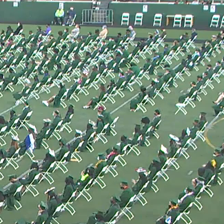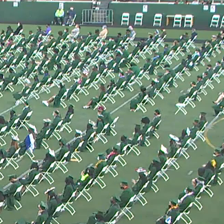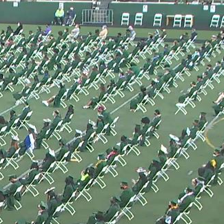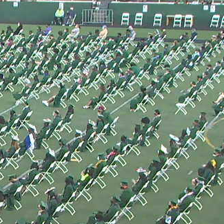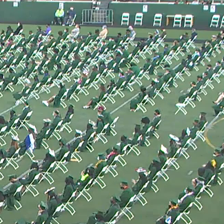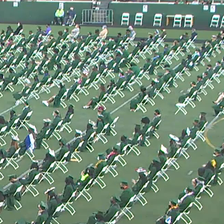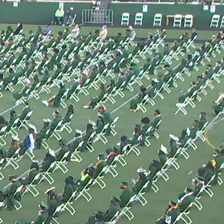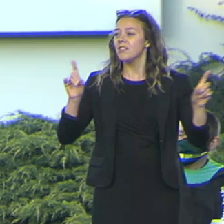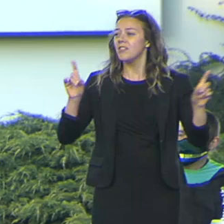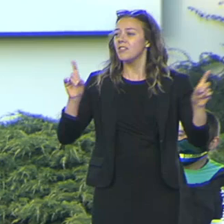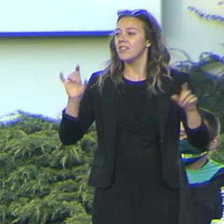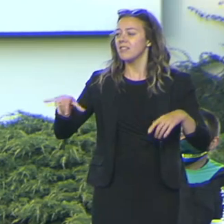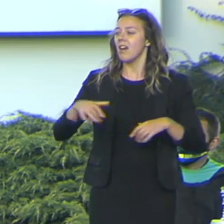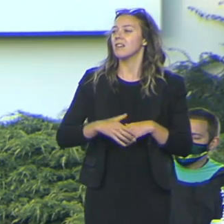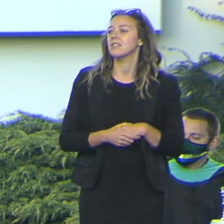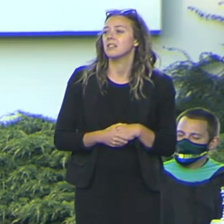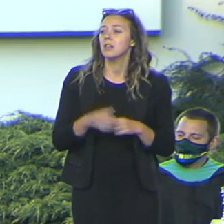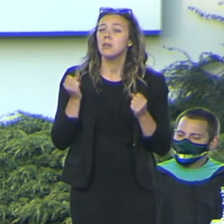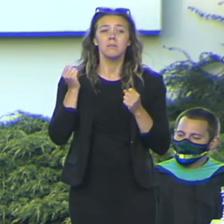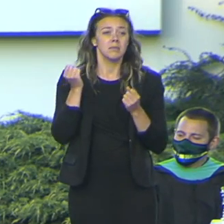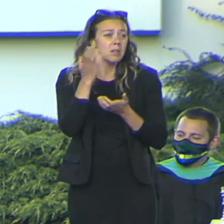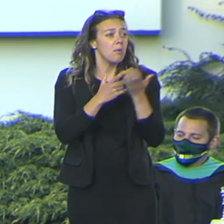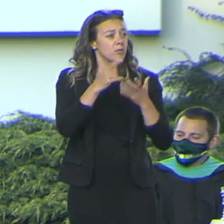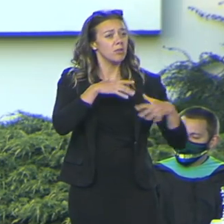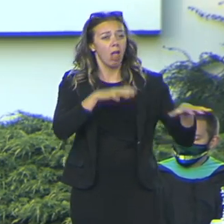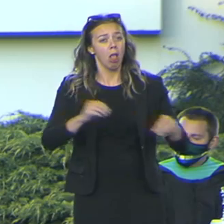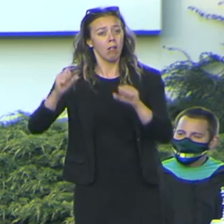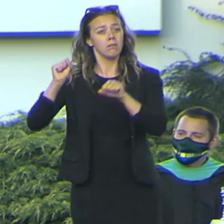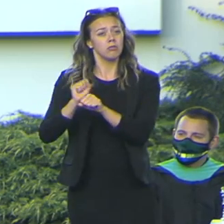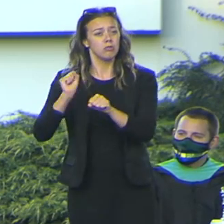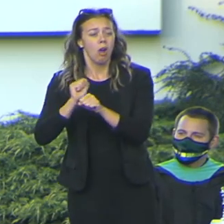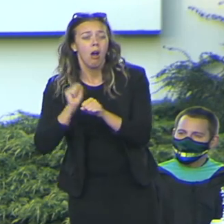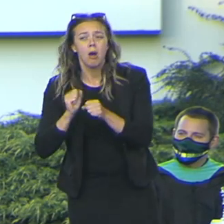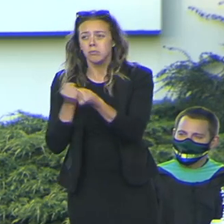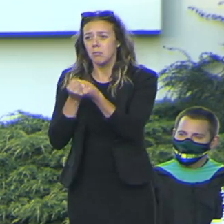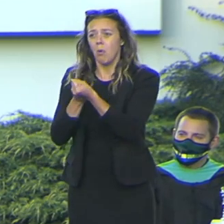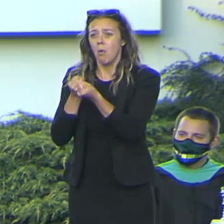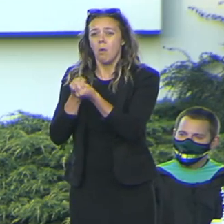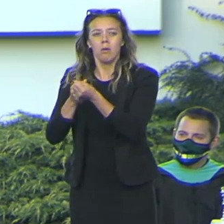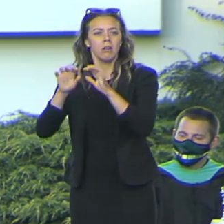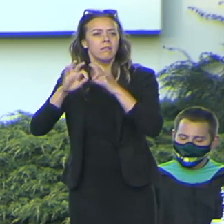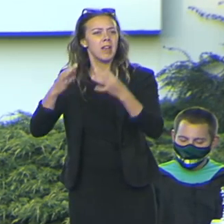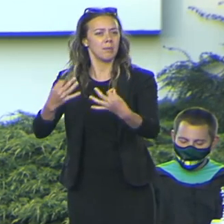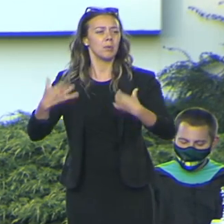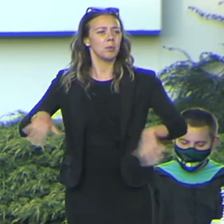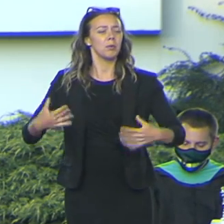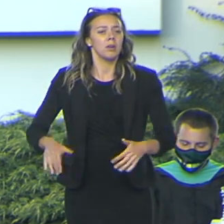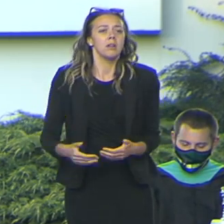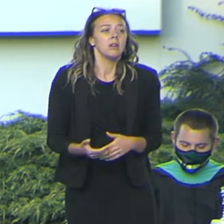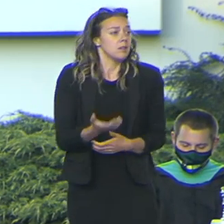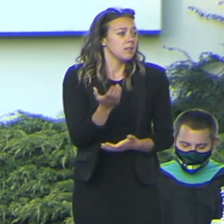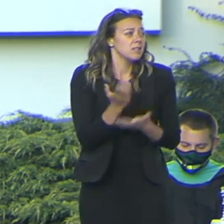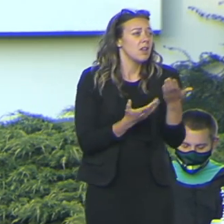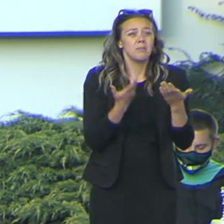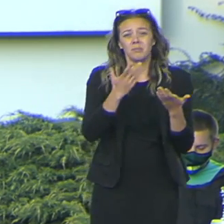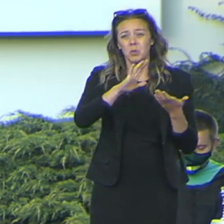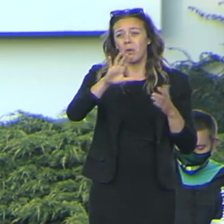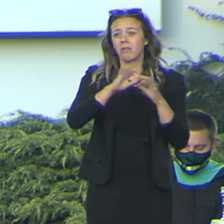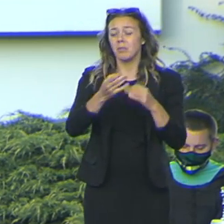Some of you worked new and different hours to support yourselves and your families. Some of you faced COVID-19 in your own families.